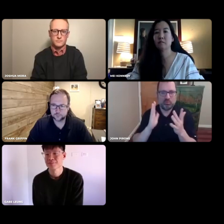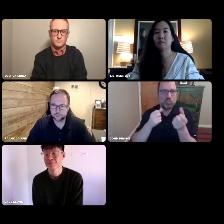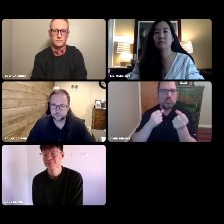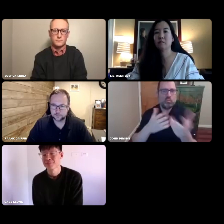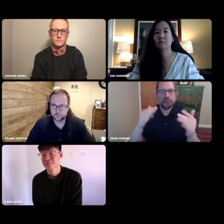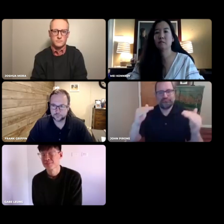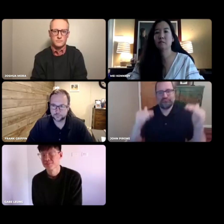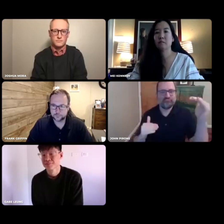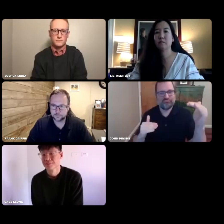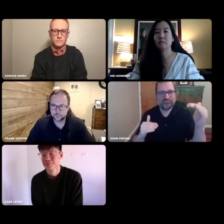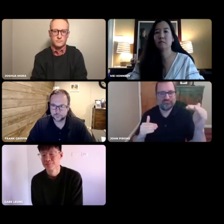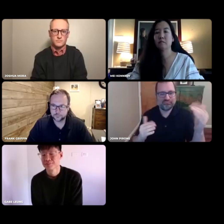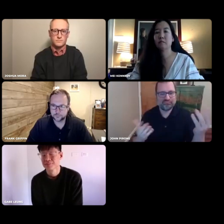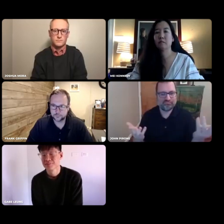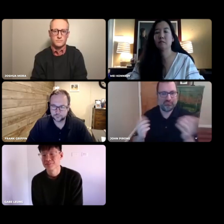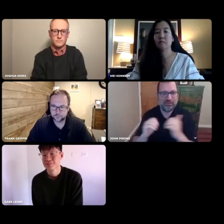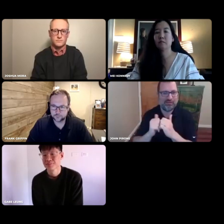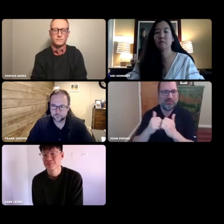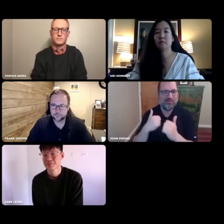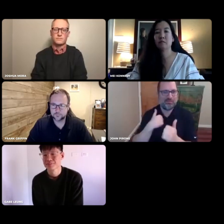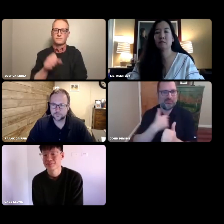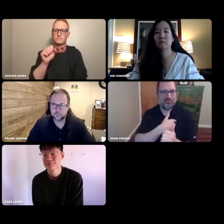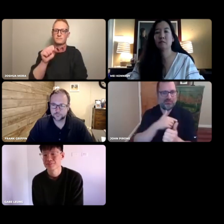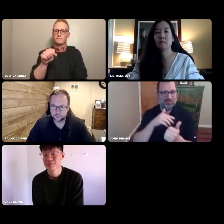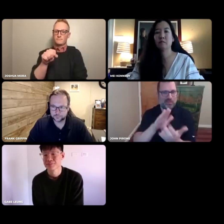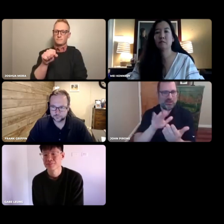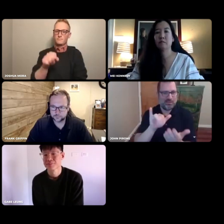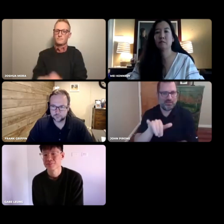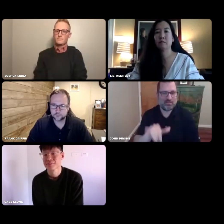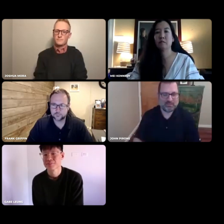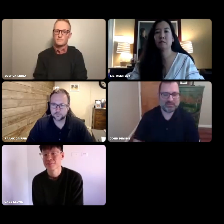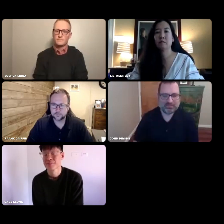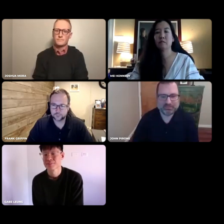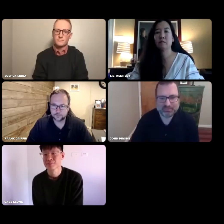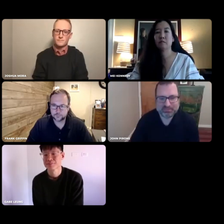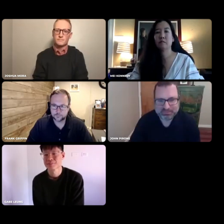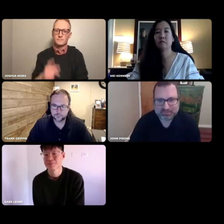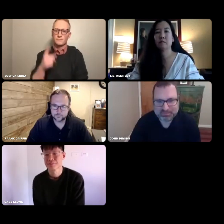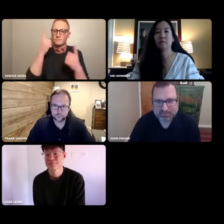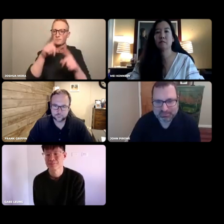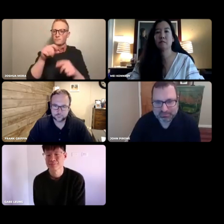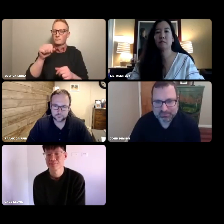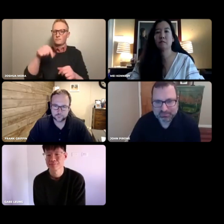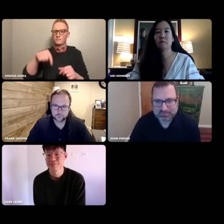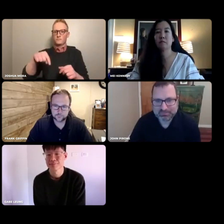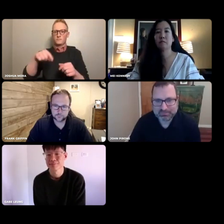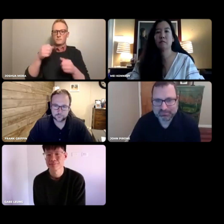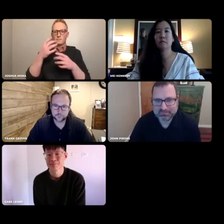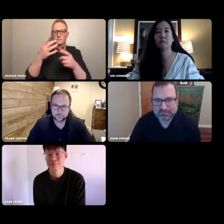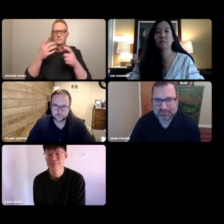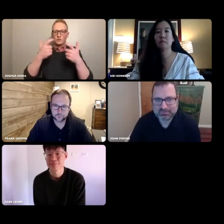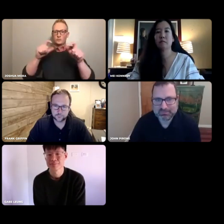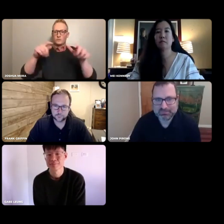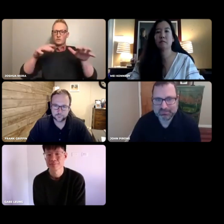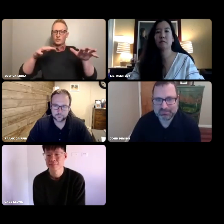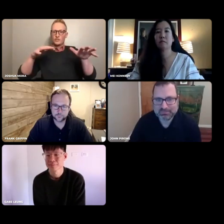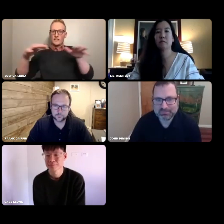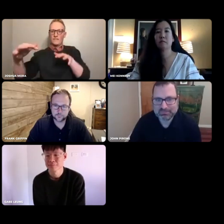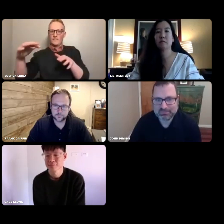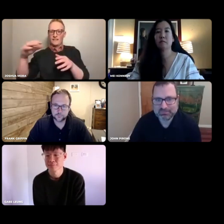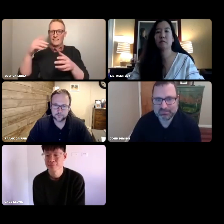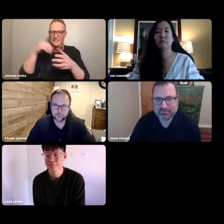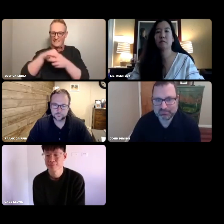Just going ahead and proceeding with a full-online approach, we have to think about that.